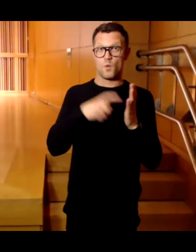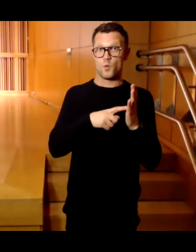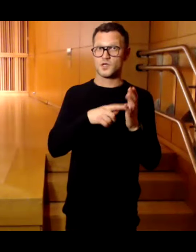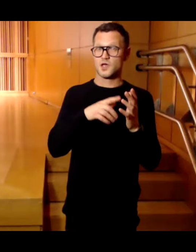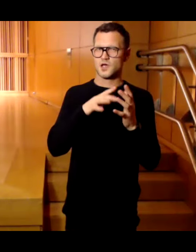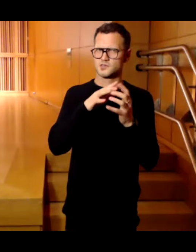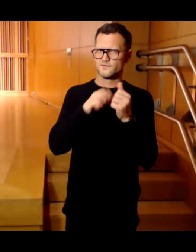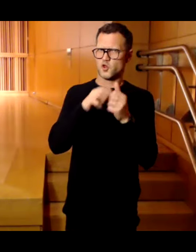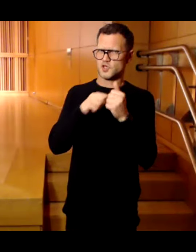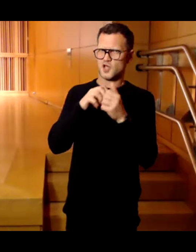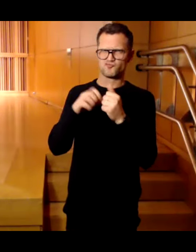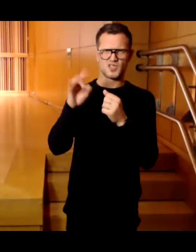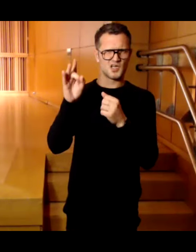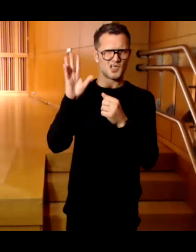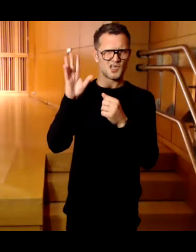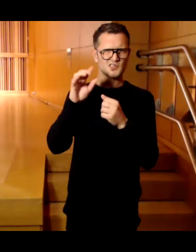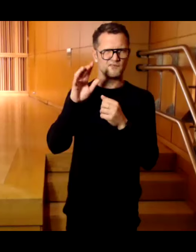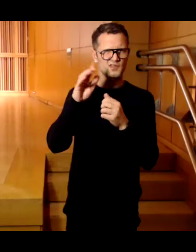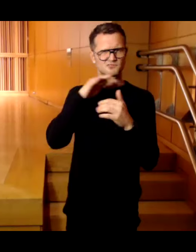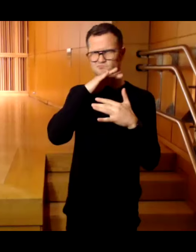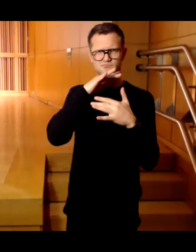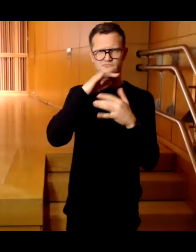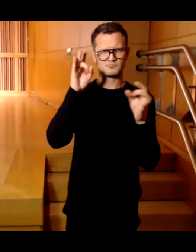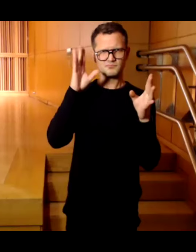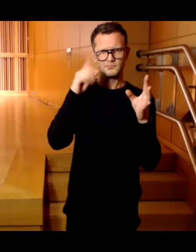of this particularly vulgar moment are here to stay.